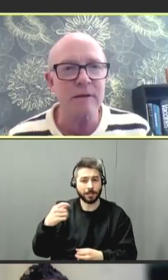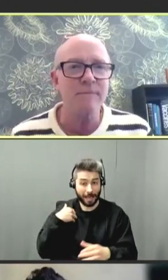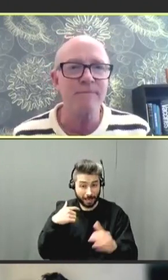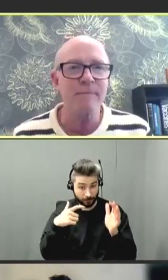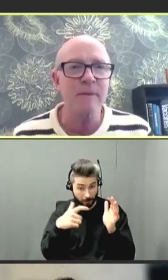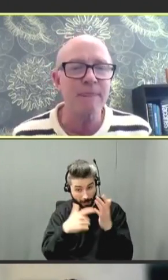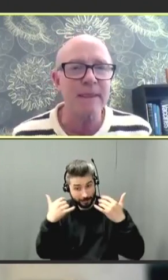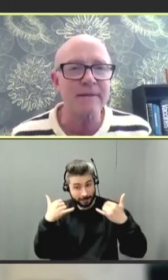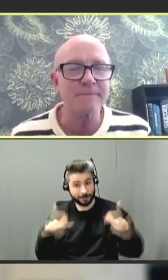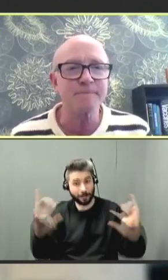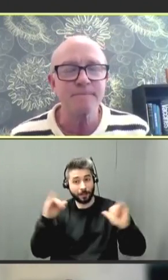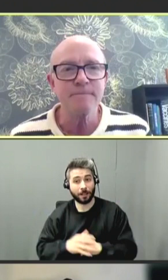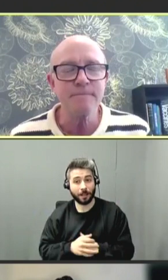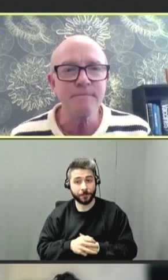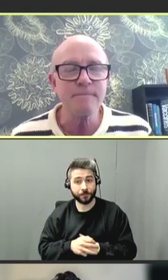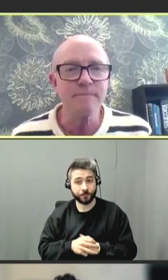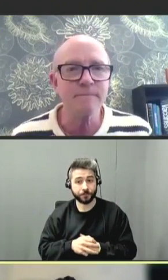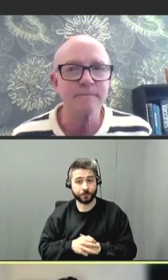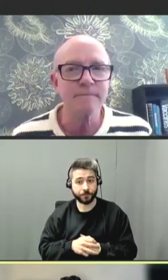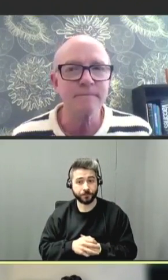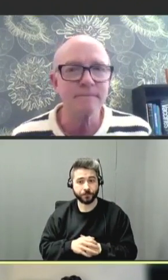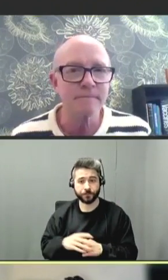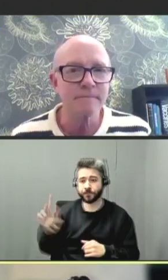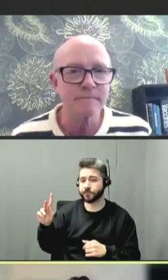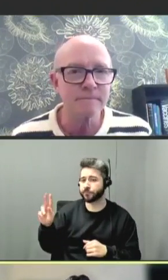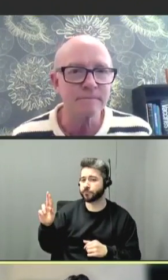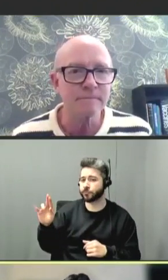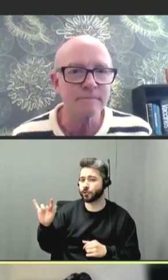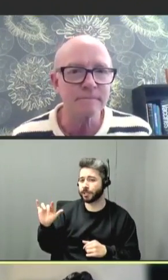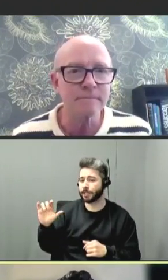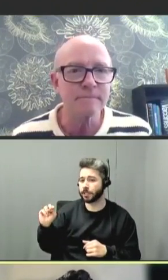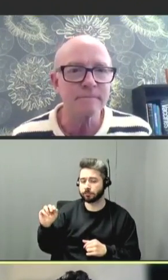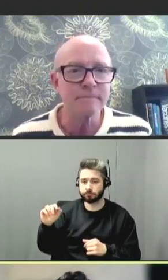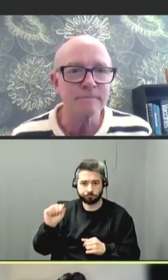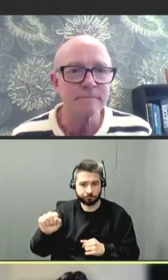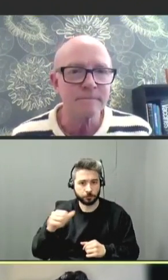Kristen Flickinger: Yeah, good question. And I think what I can do is I can answer anecdotally